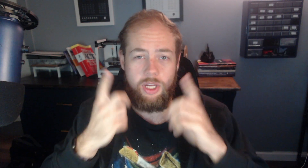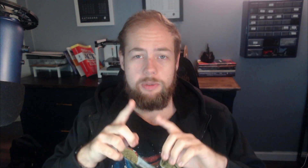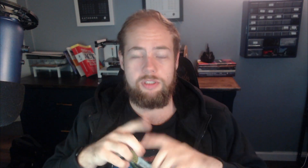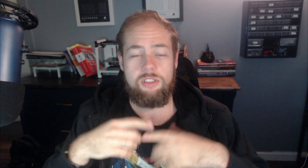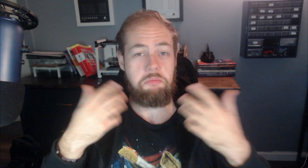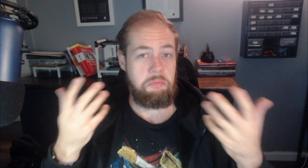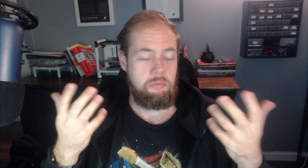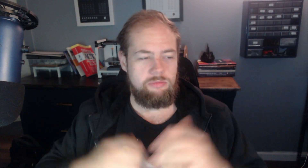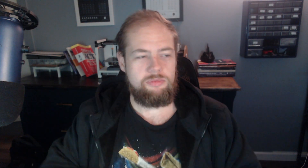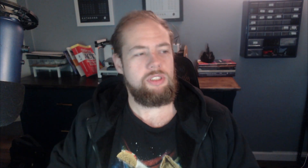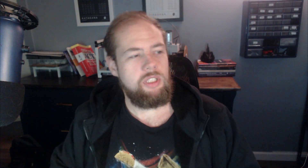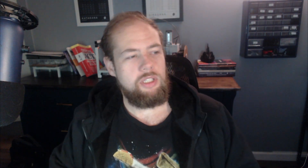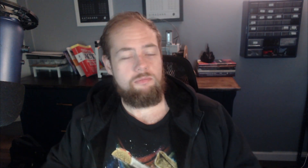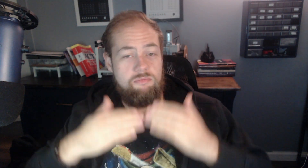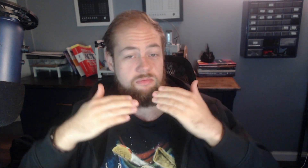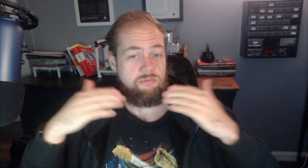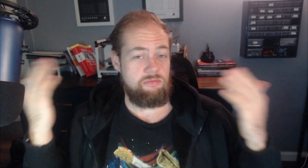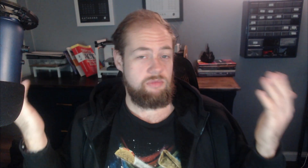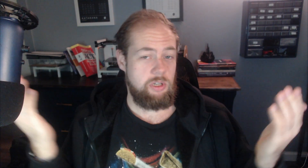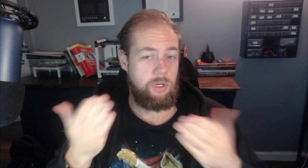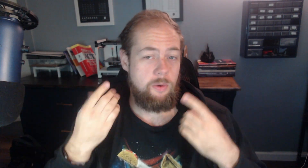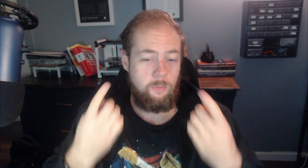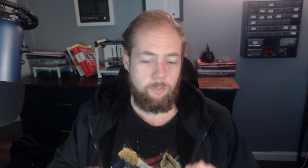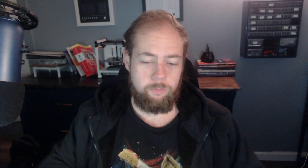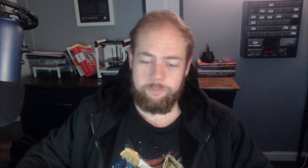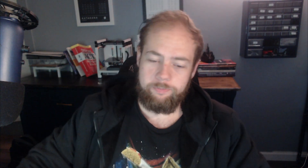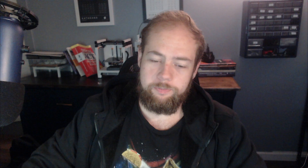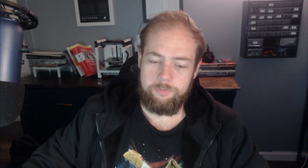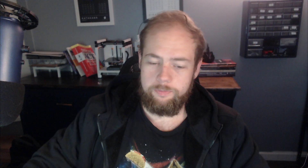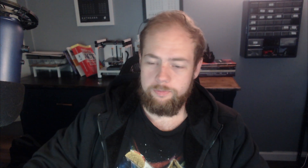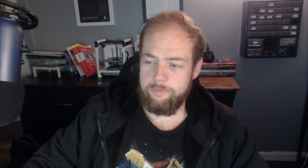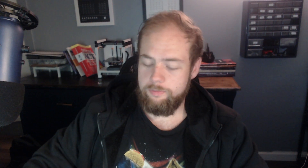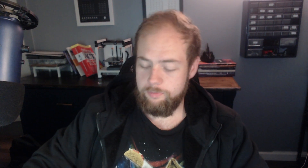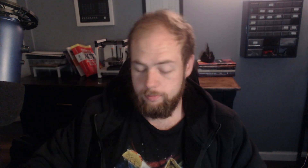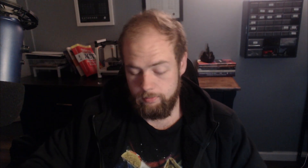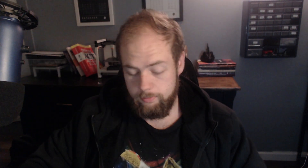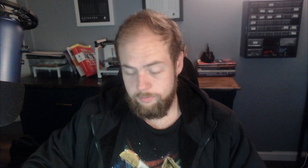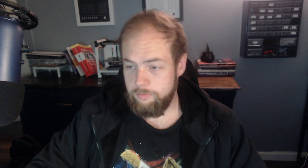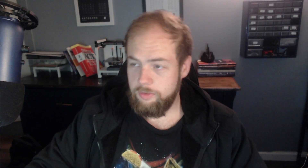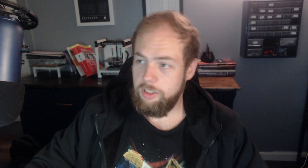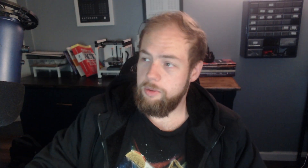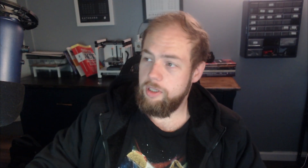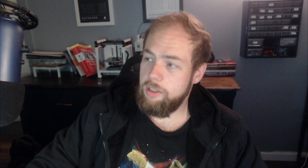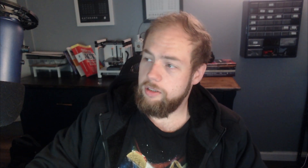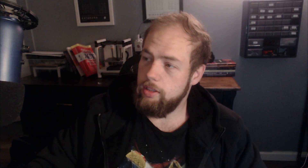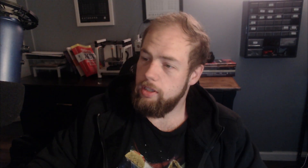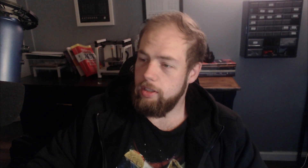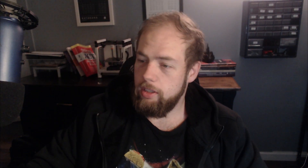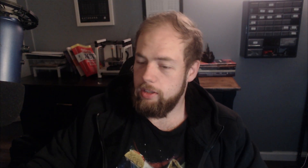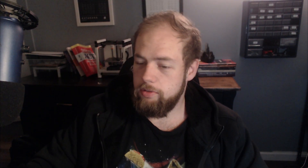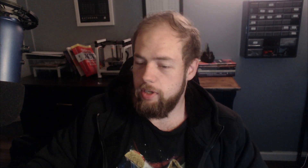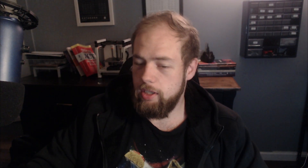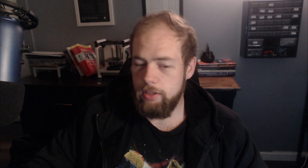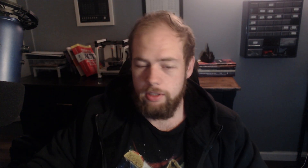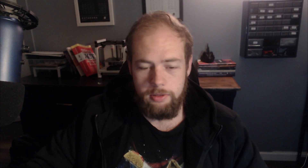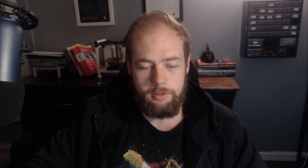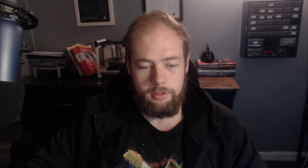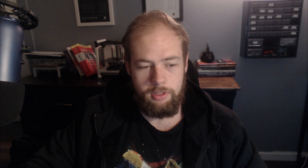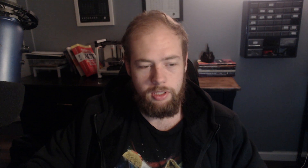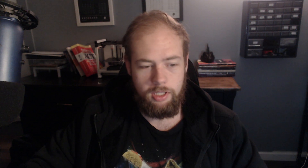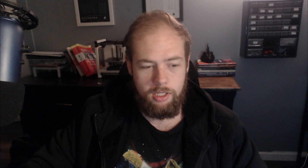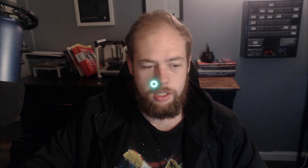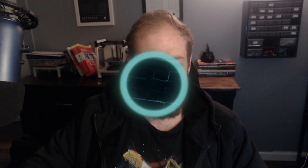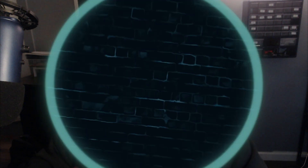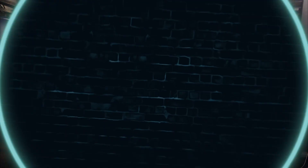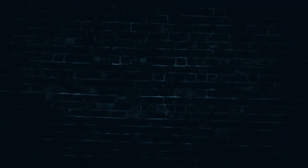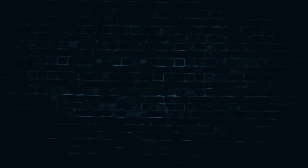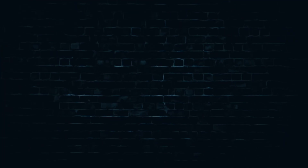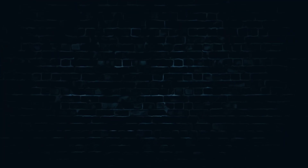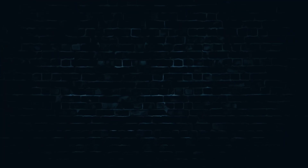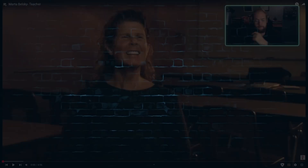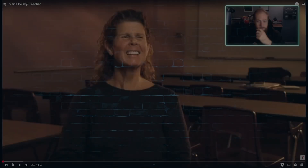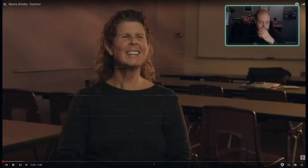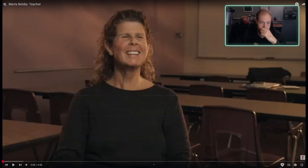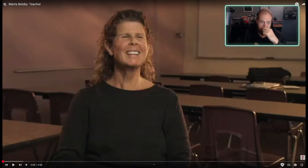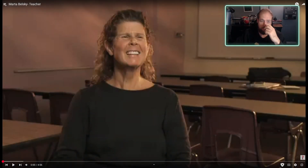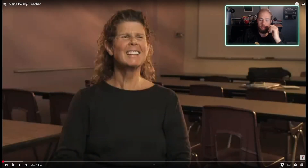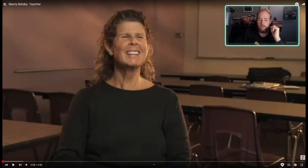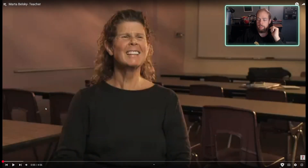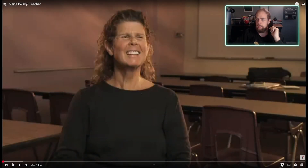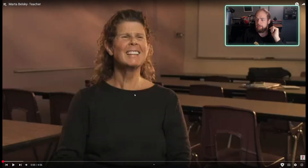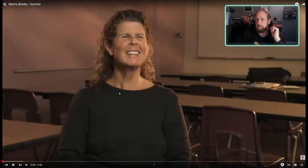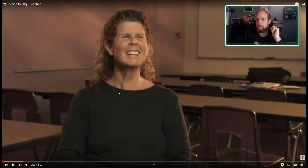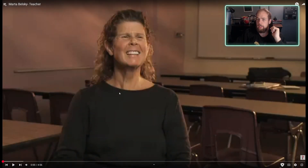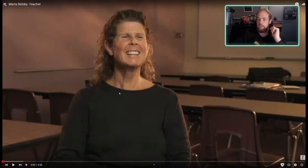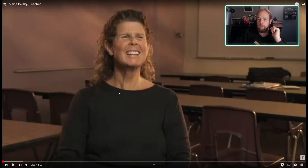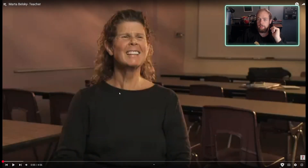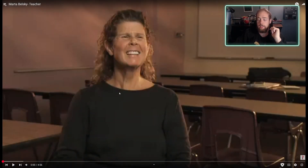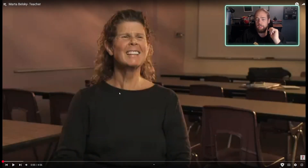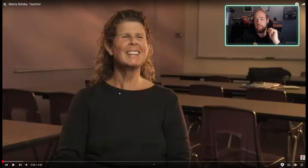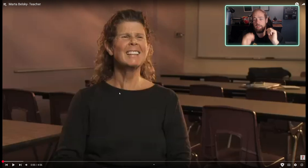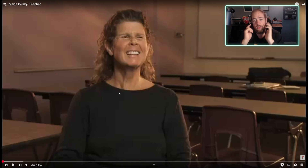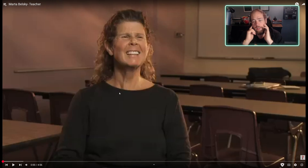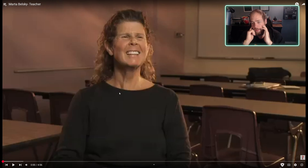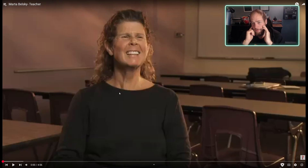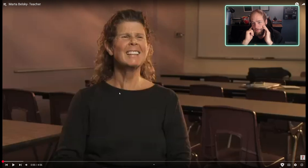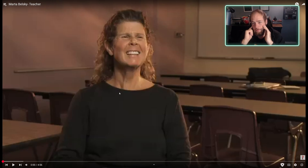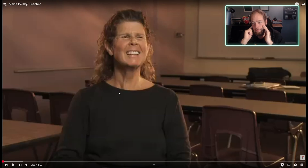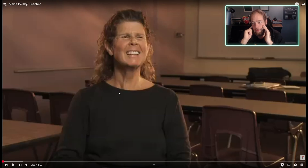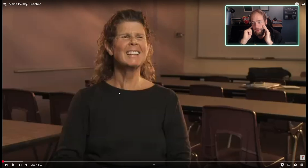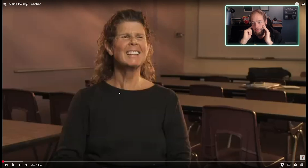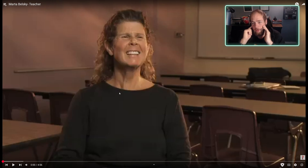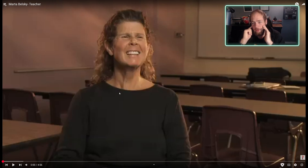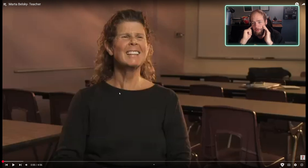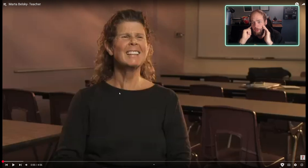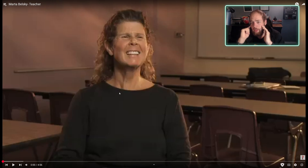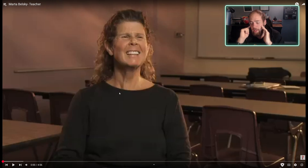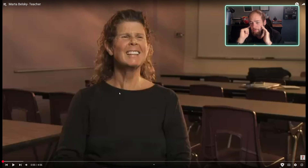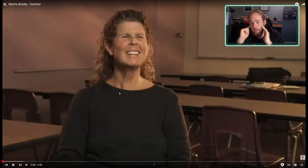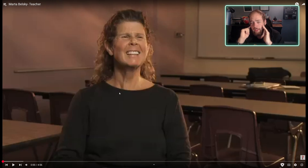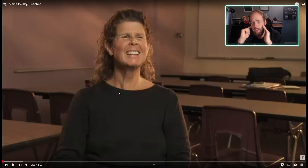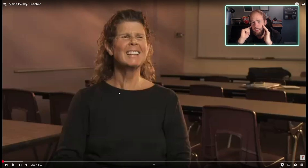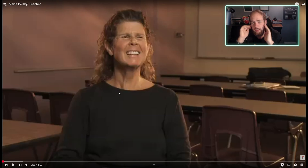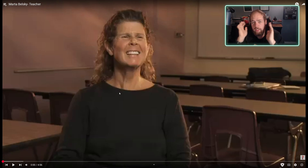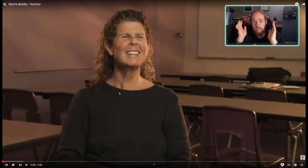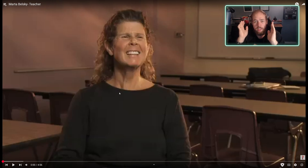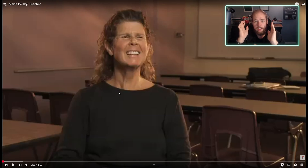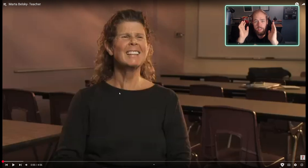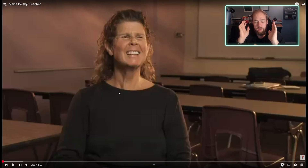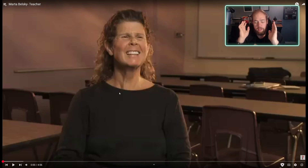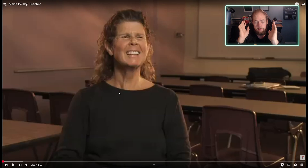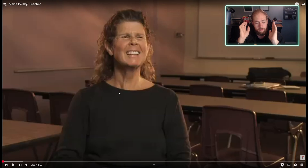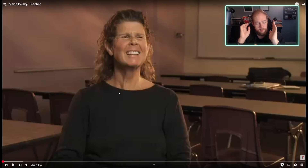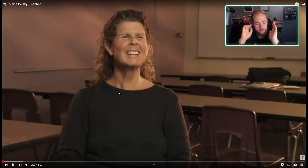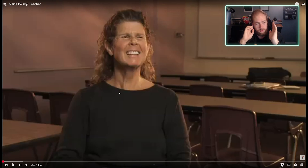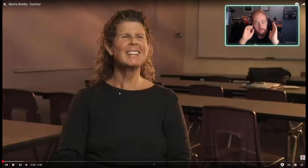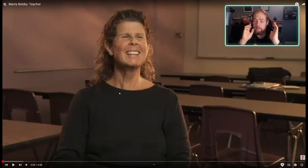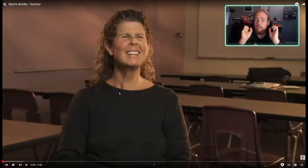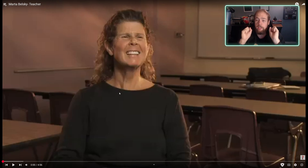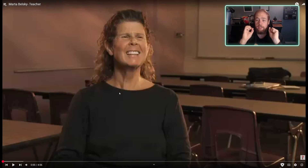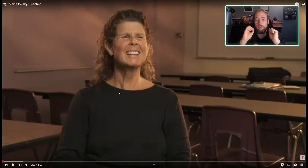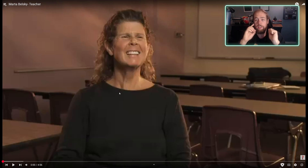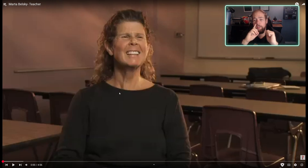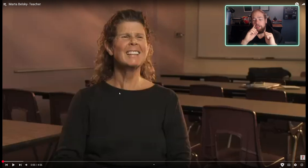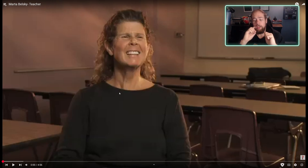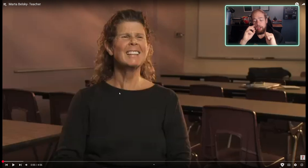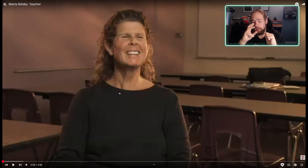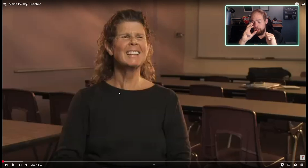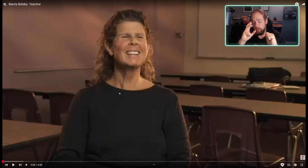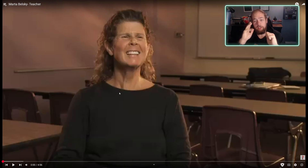happens happens we go me uh get this ready to go and boom so this is Marta bski um yeah I